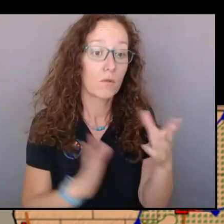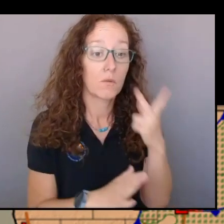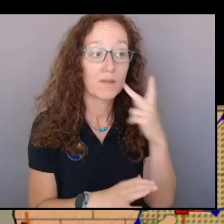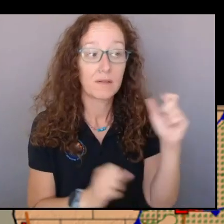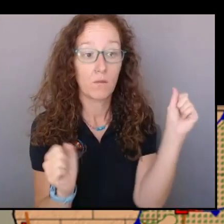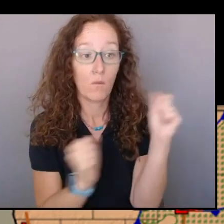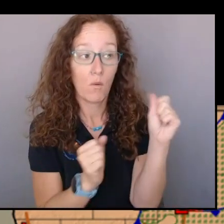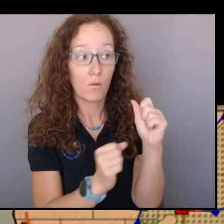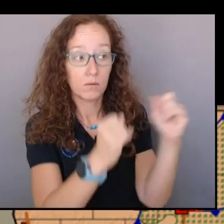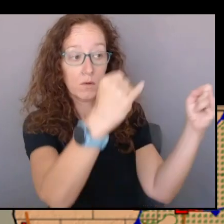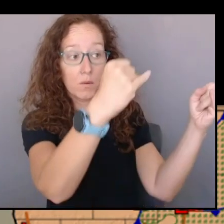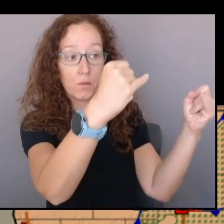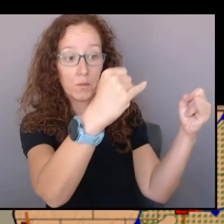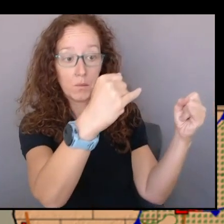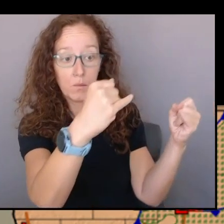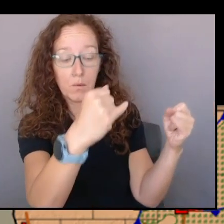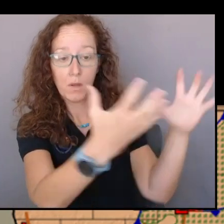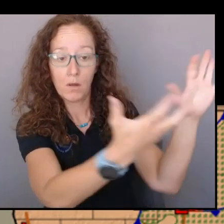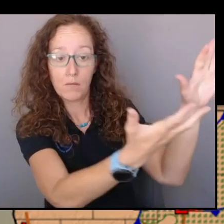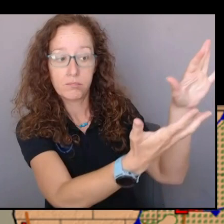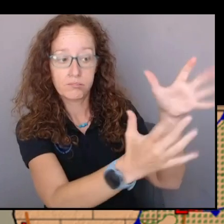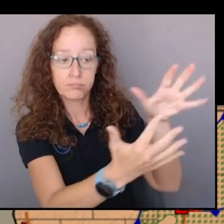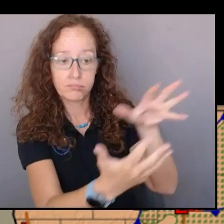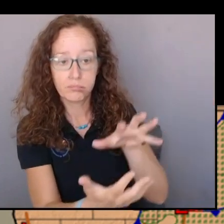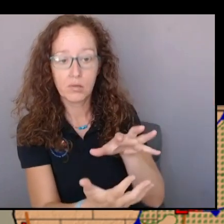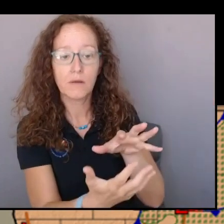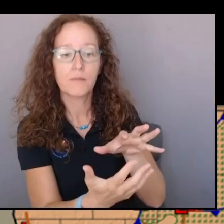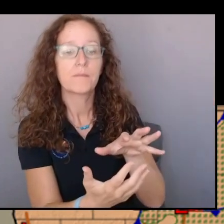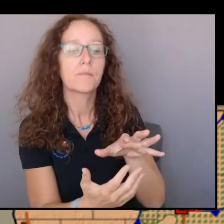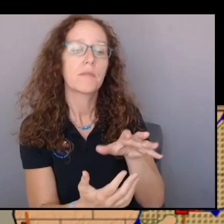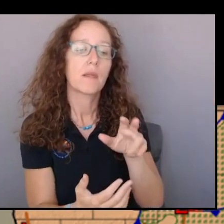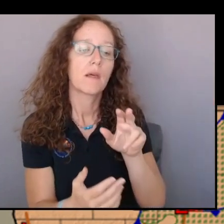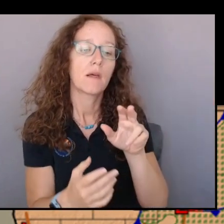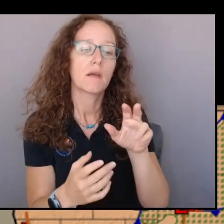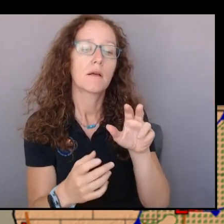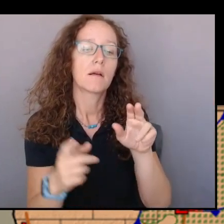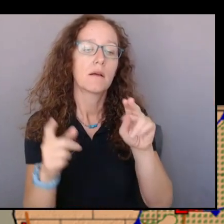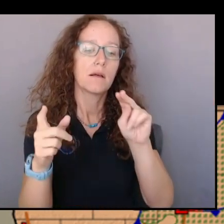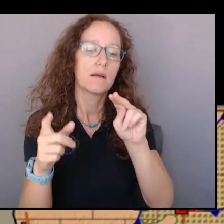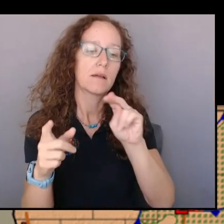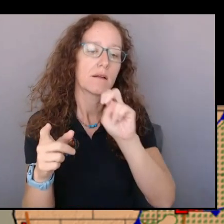Nevada, through Utah, into Colorado, and then spreading off